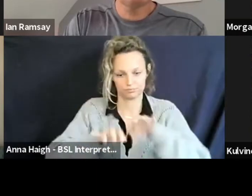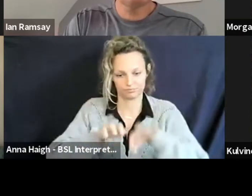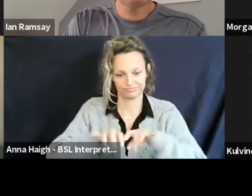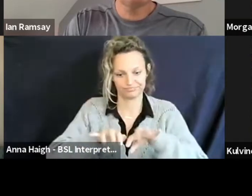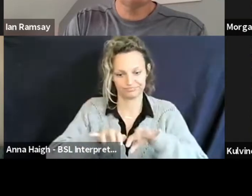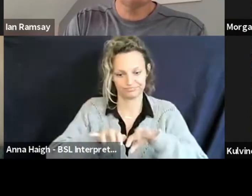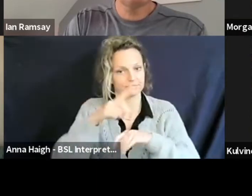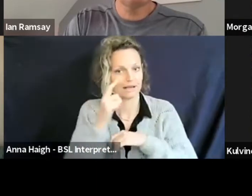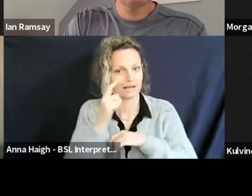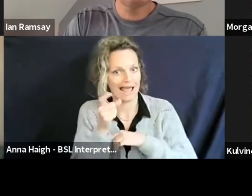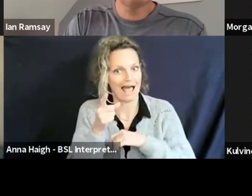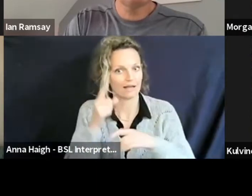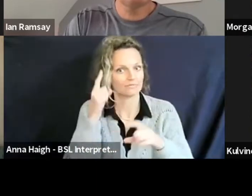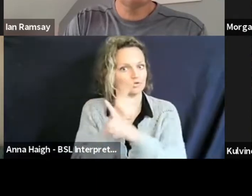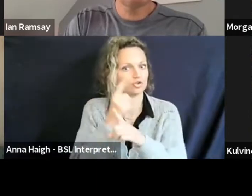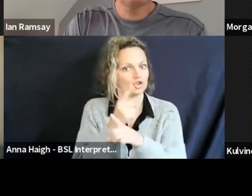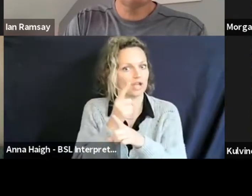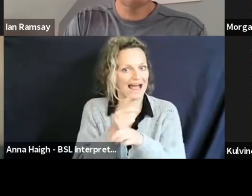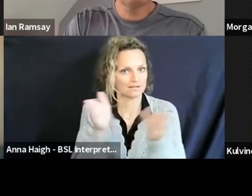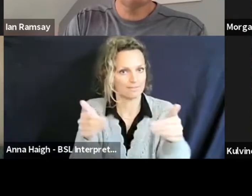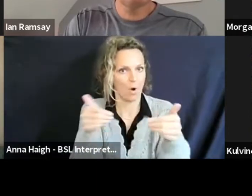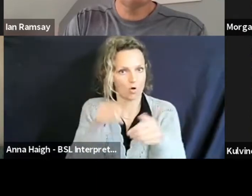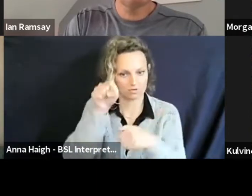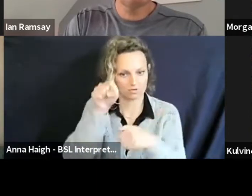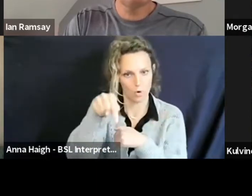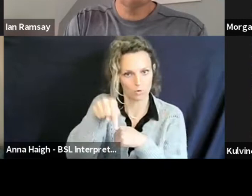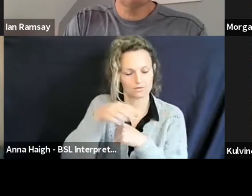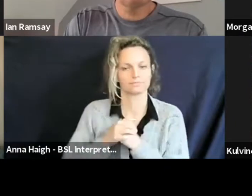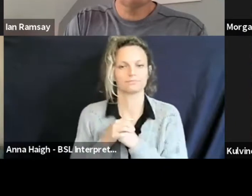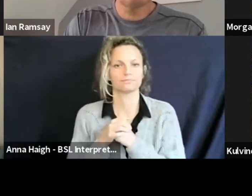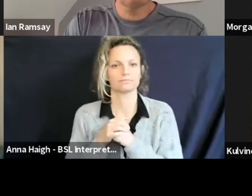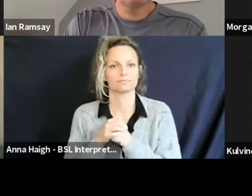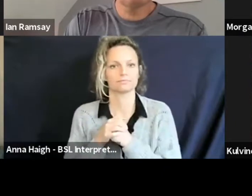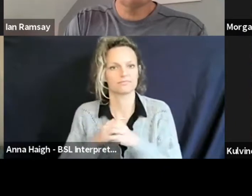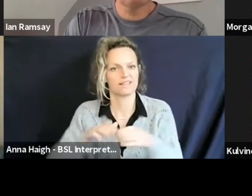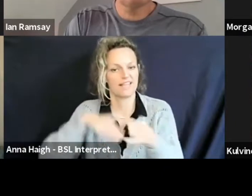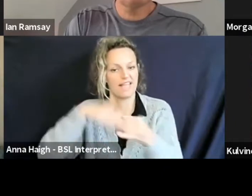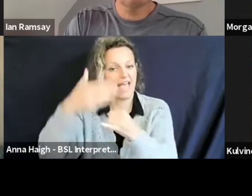There will be an opportunity for you to get involved in the conversation because we will have our chatbox open,